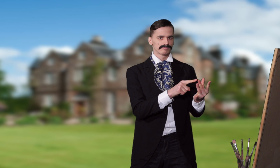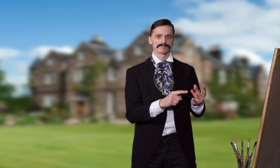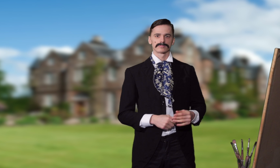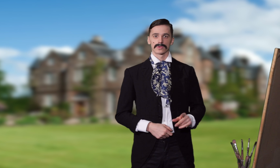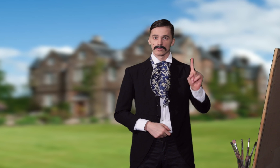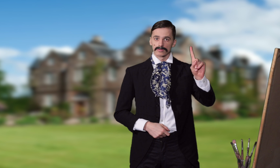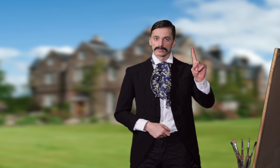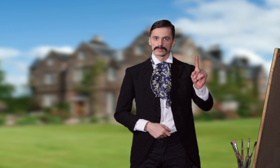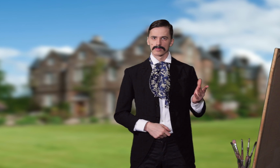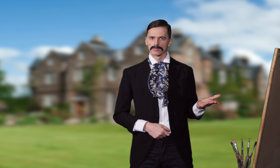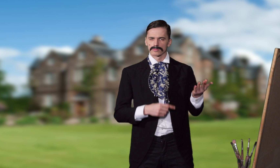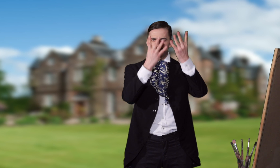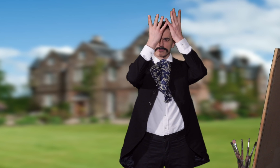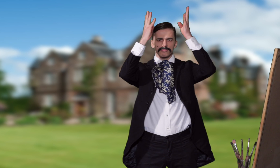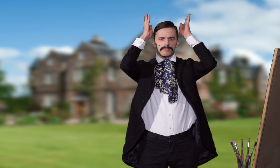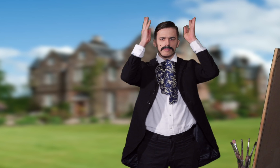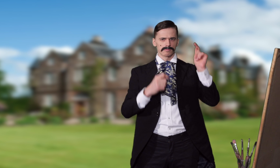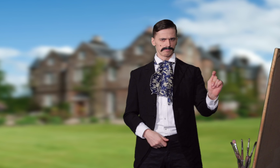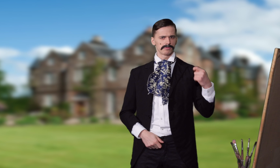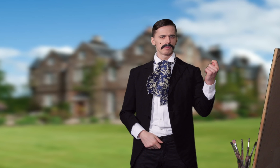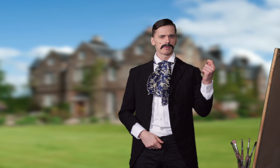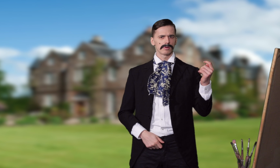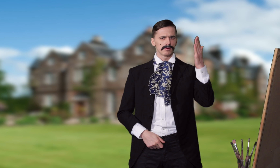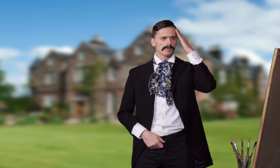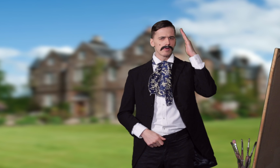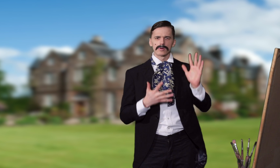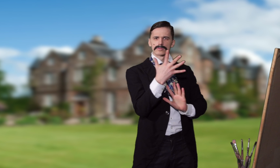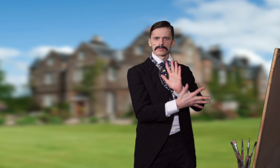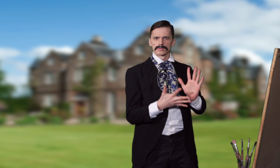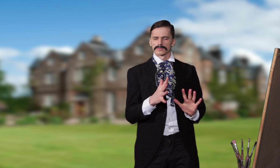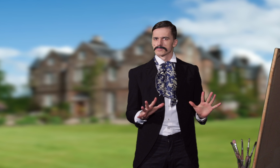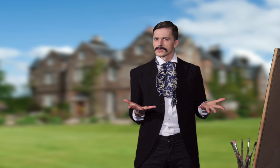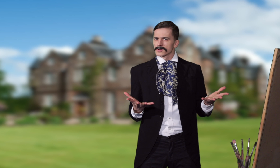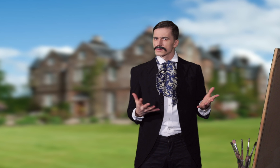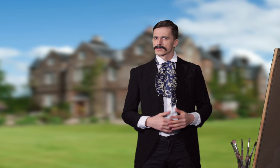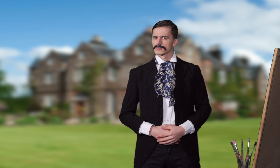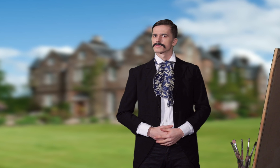How could Queen Victoria know fingerspelling?